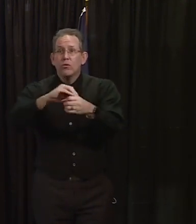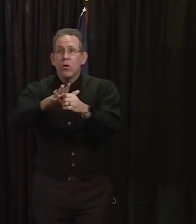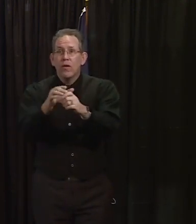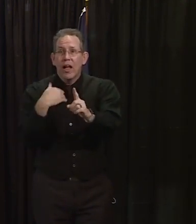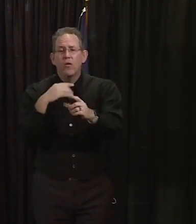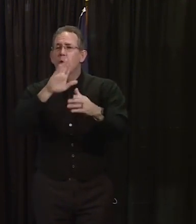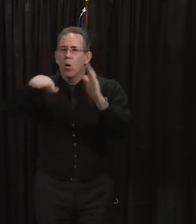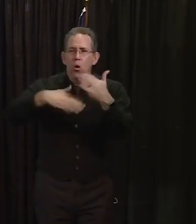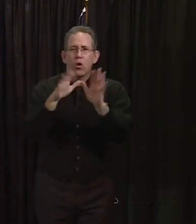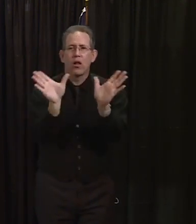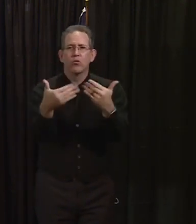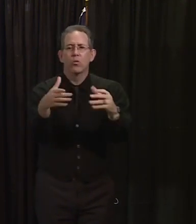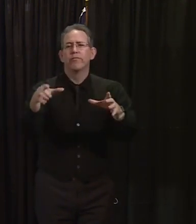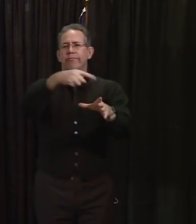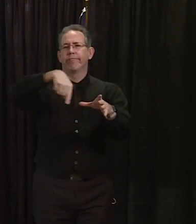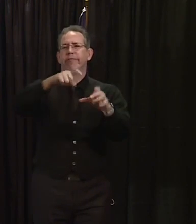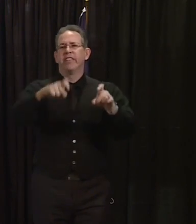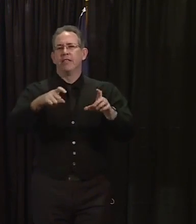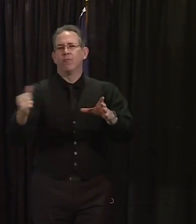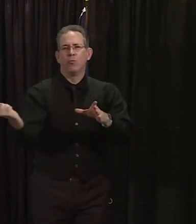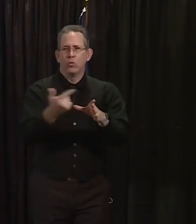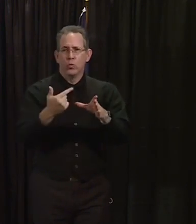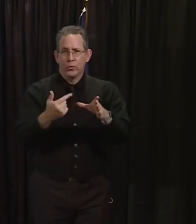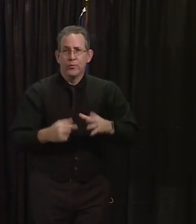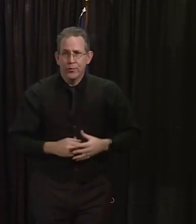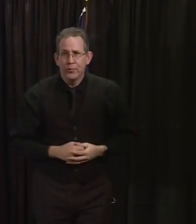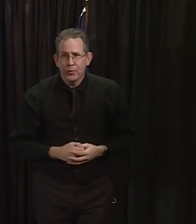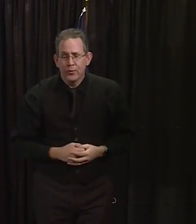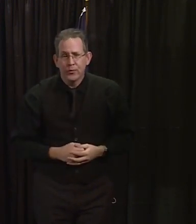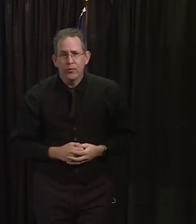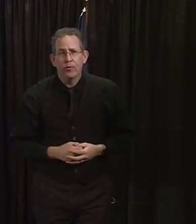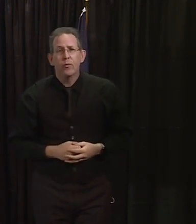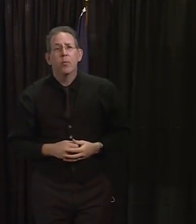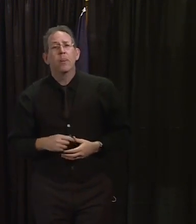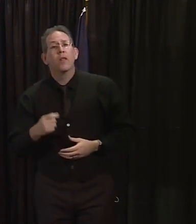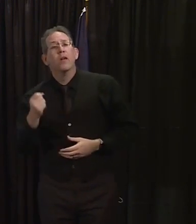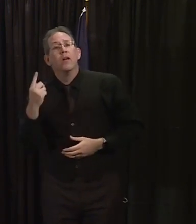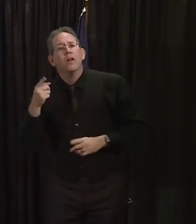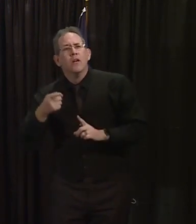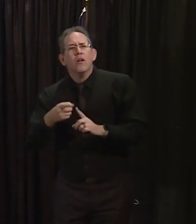of a positive case and rapid tests will be distributed to those who have gotten